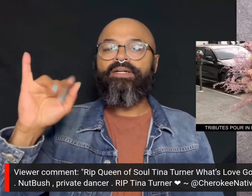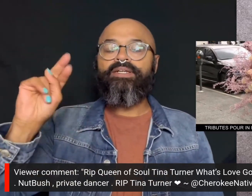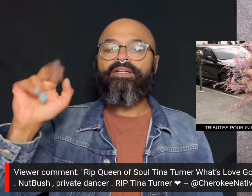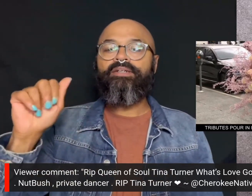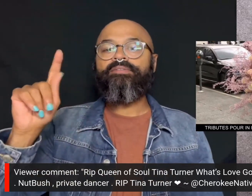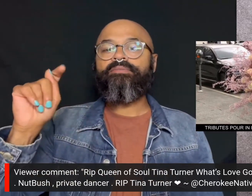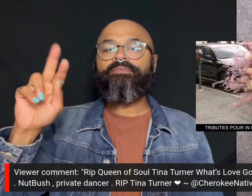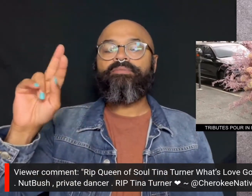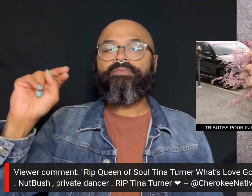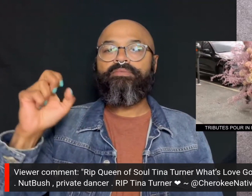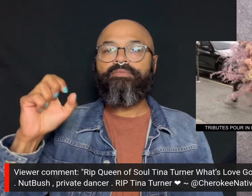r i p. Tina Turner.